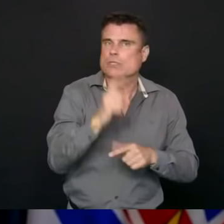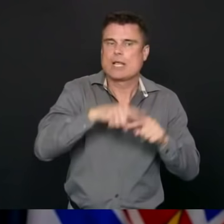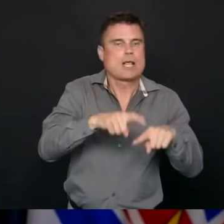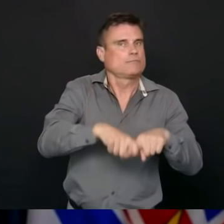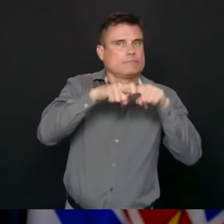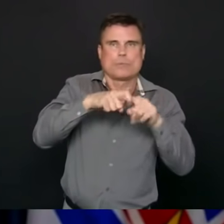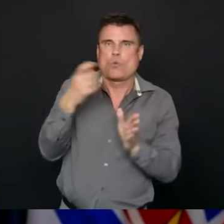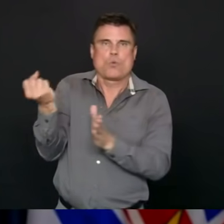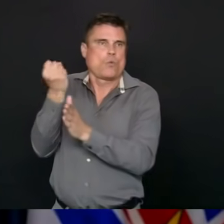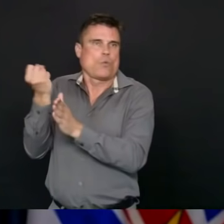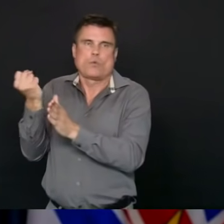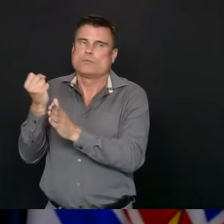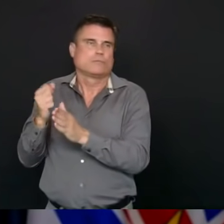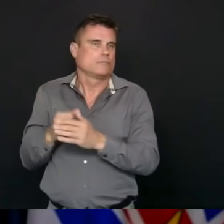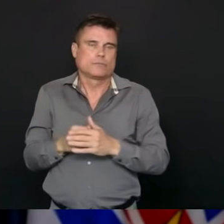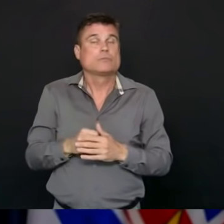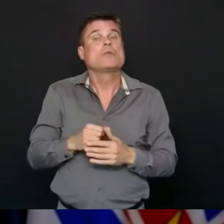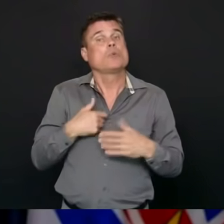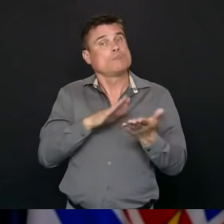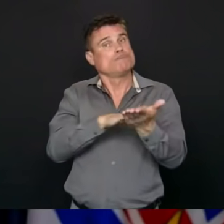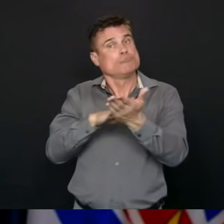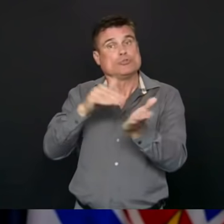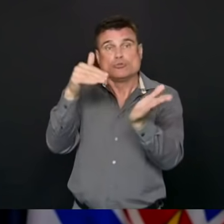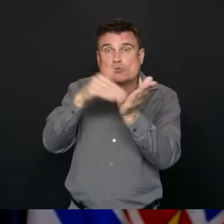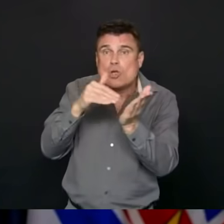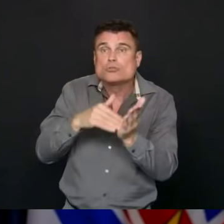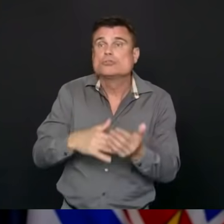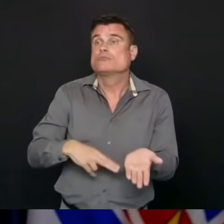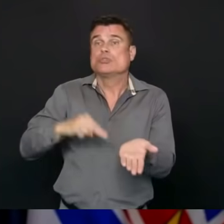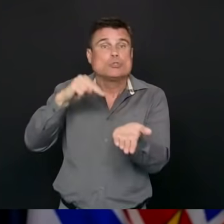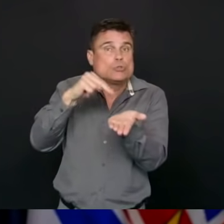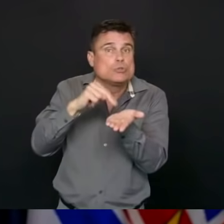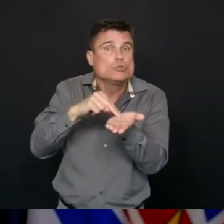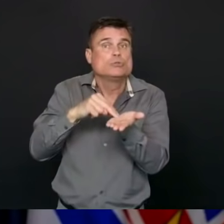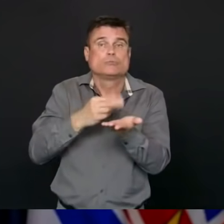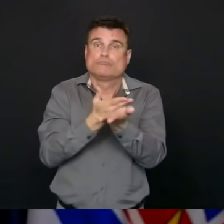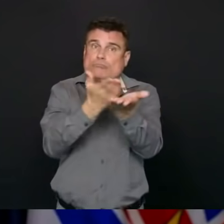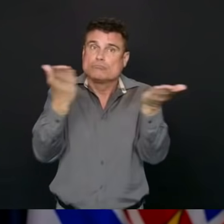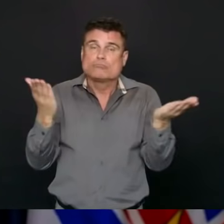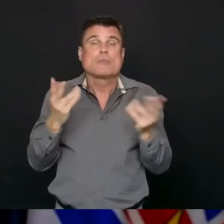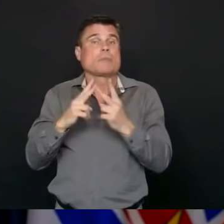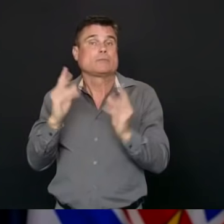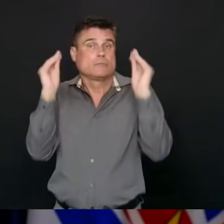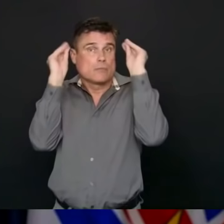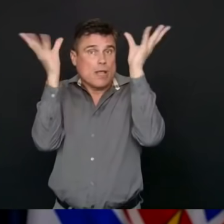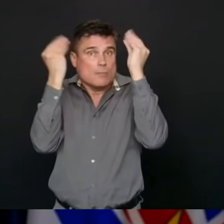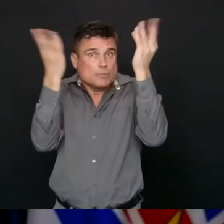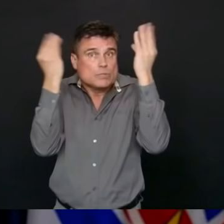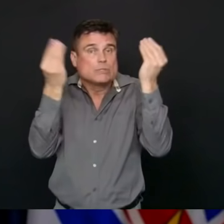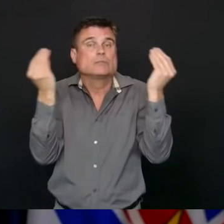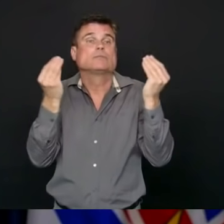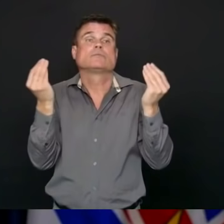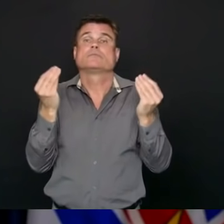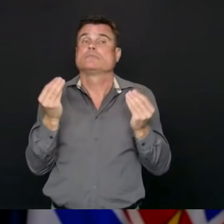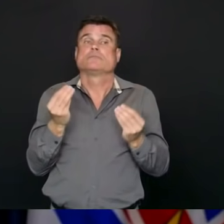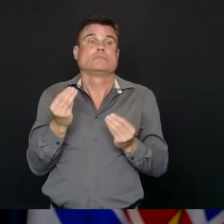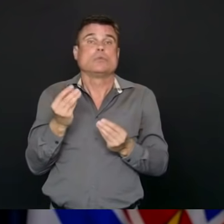BC and you and the doctors and the scientist, the ambulance paramedics who brought